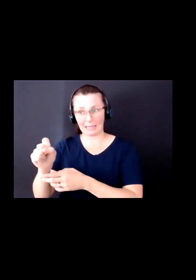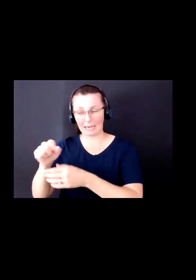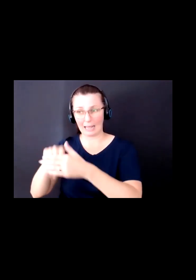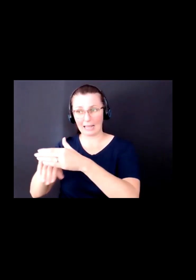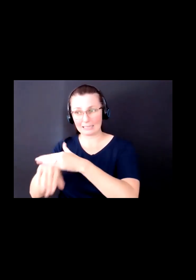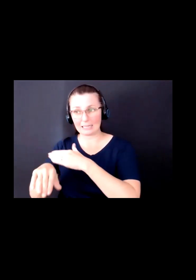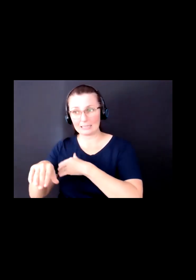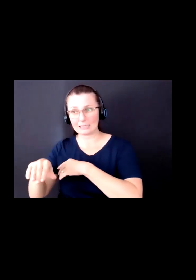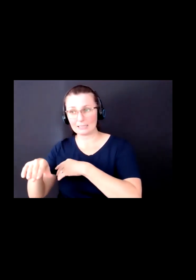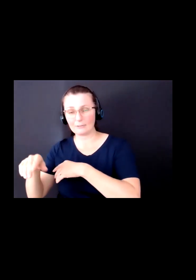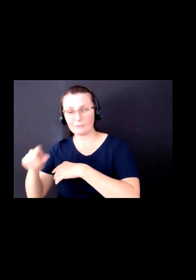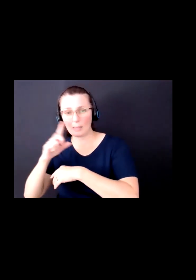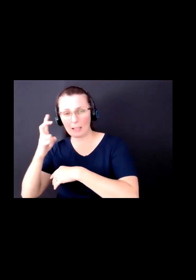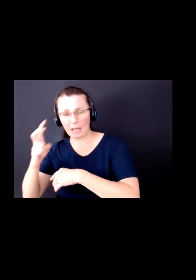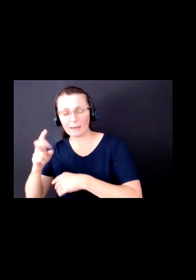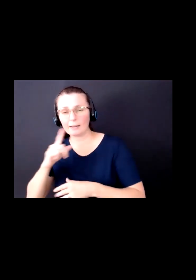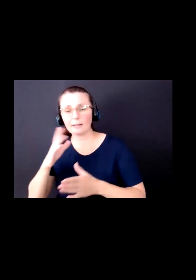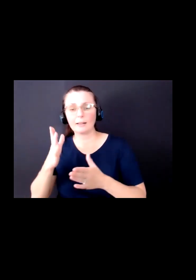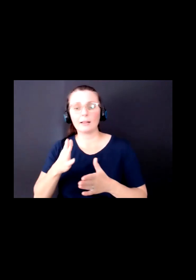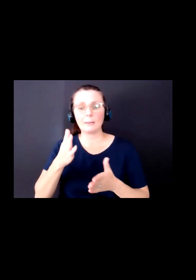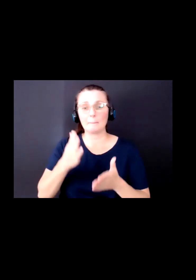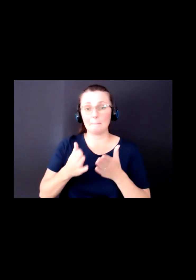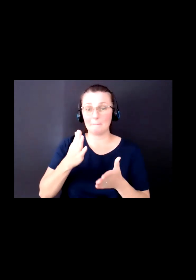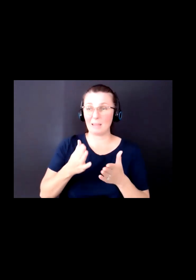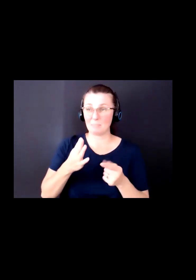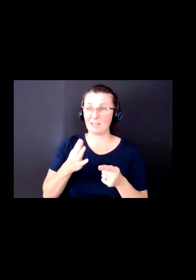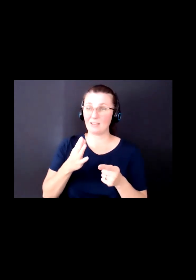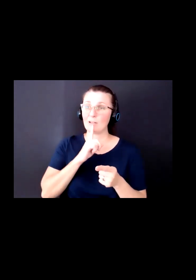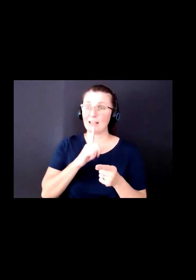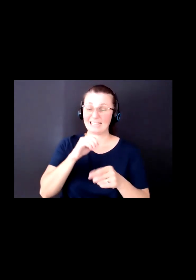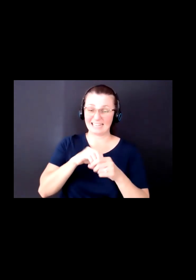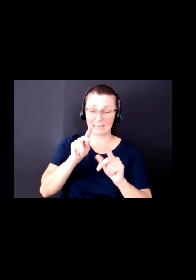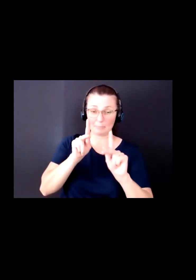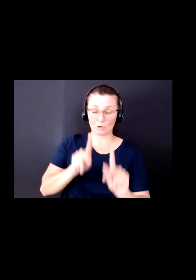need extra time and assistance to communicate with in-person interactions.